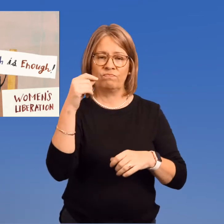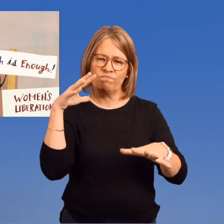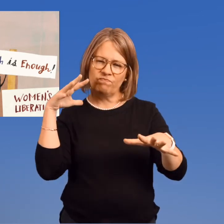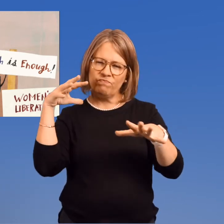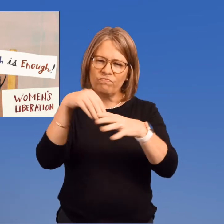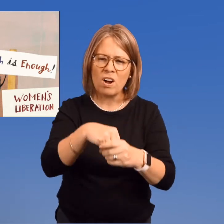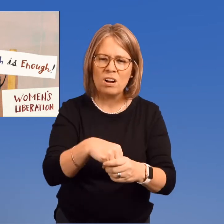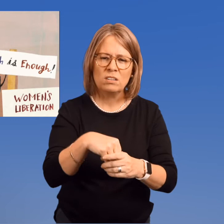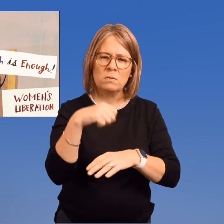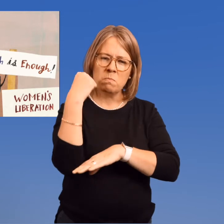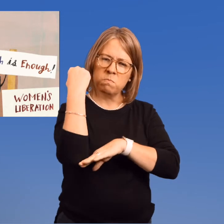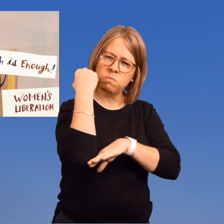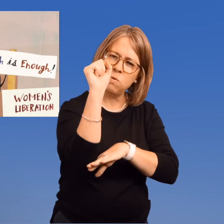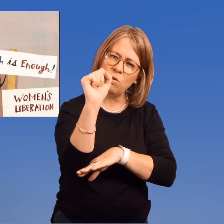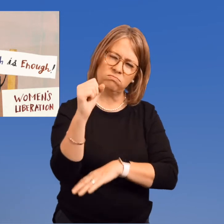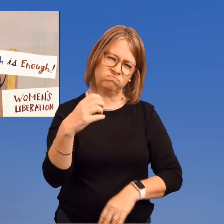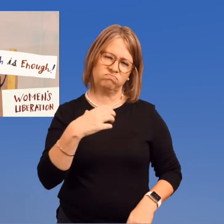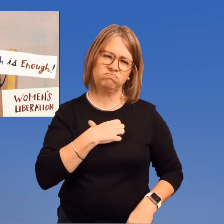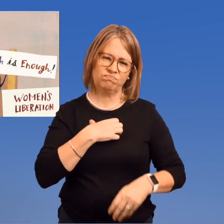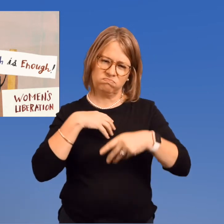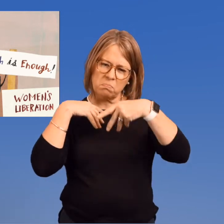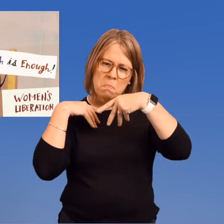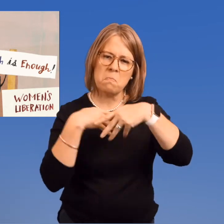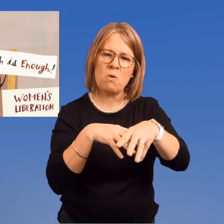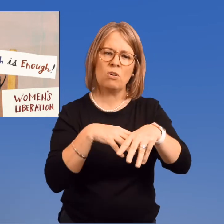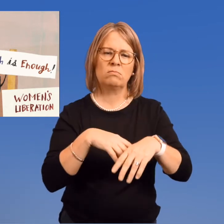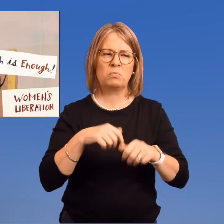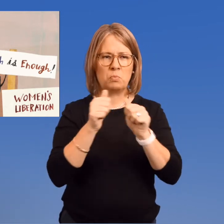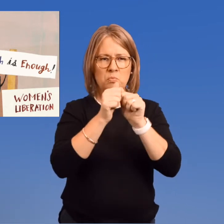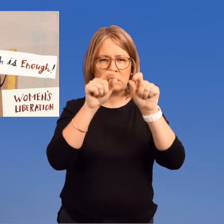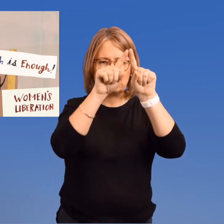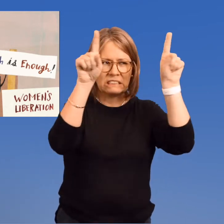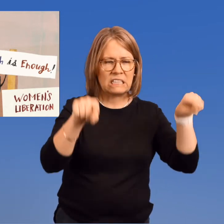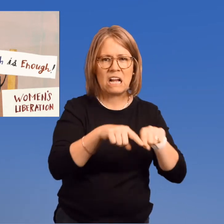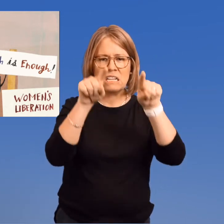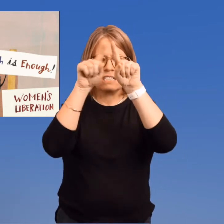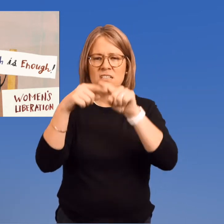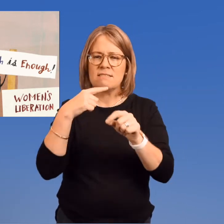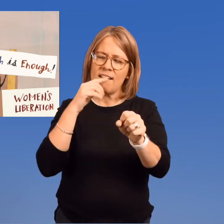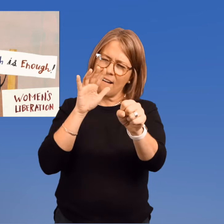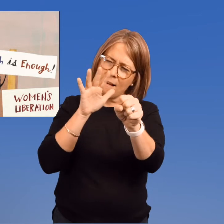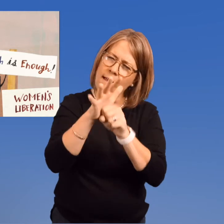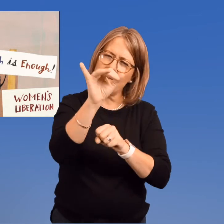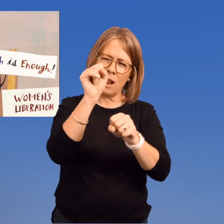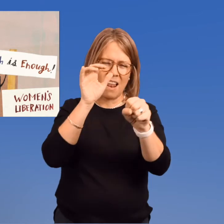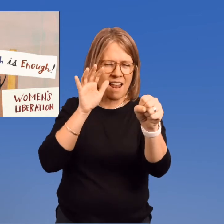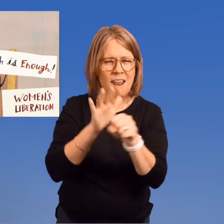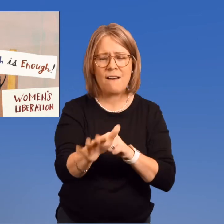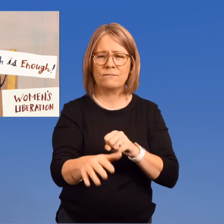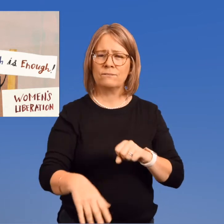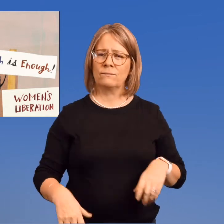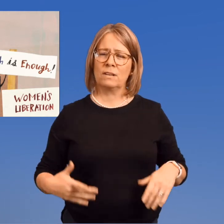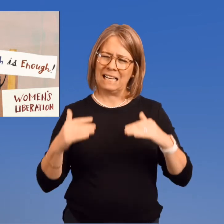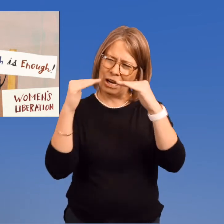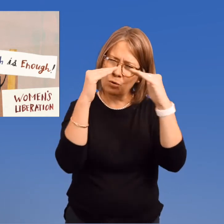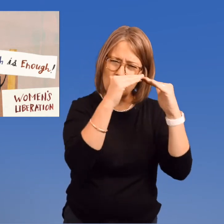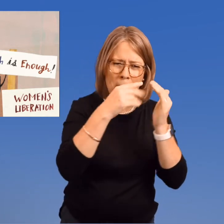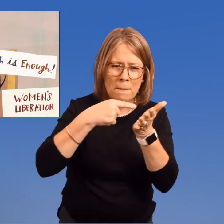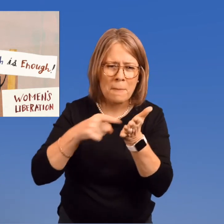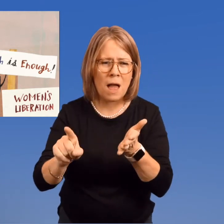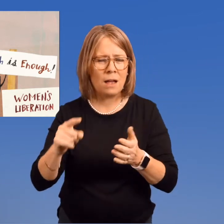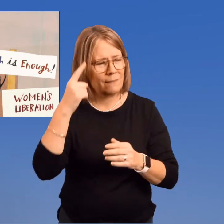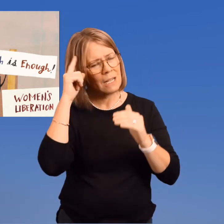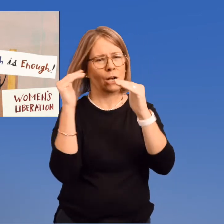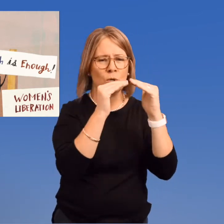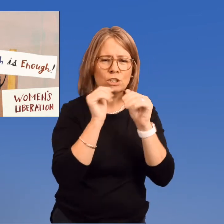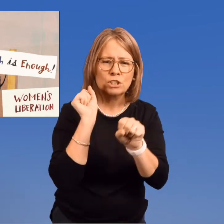They took part in protests and demonstrations with signs saying enough is enough,